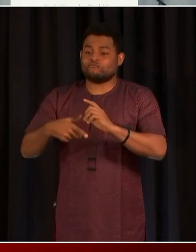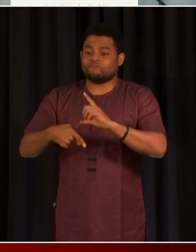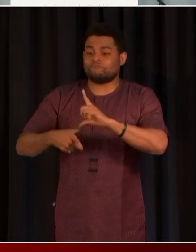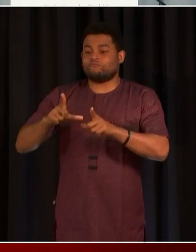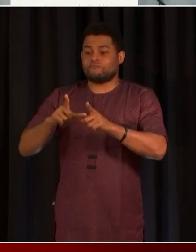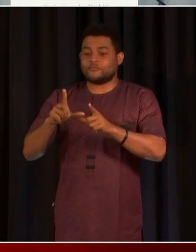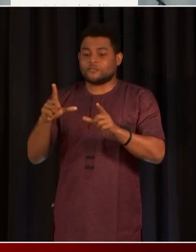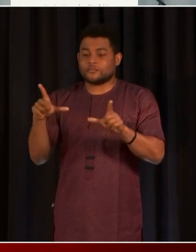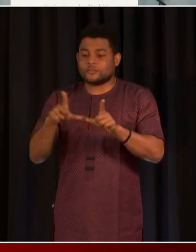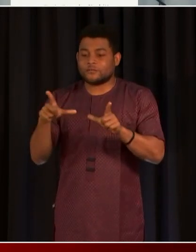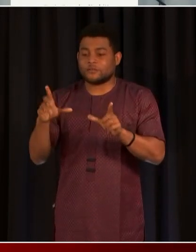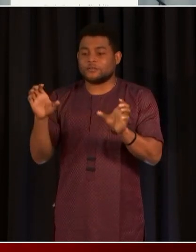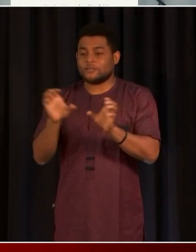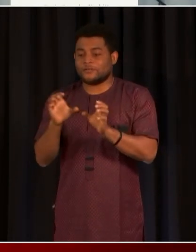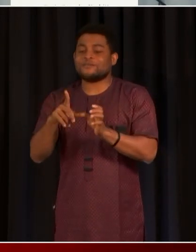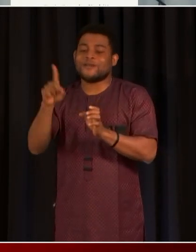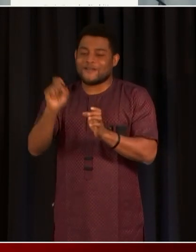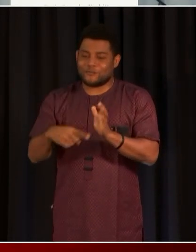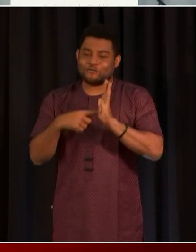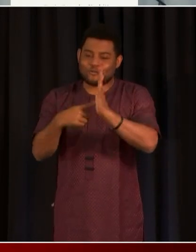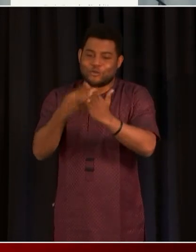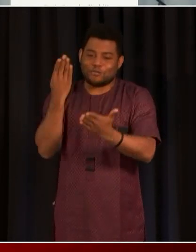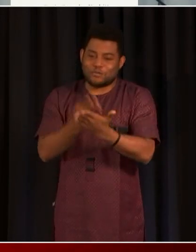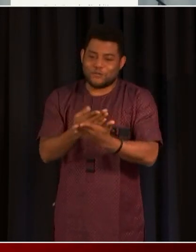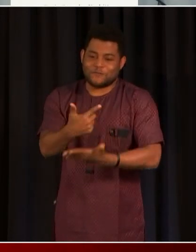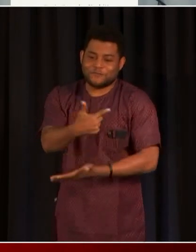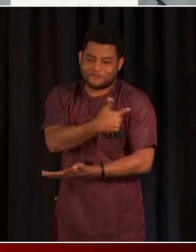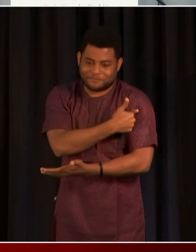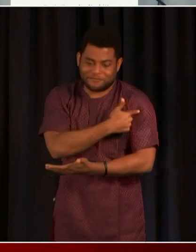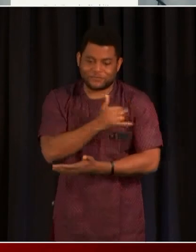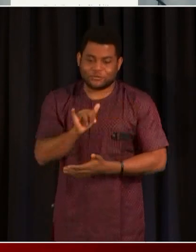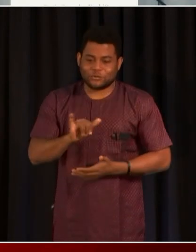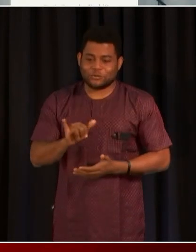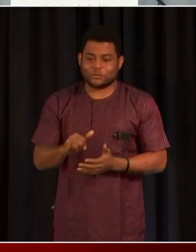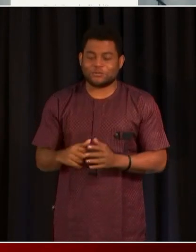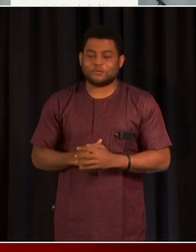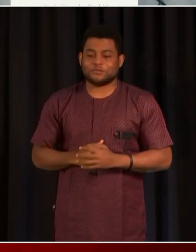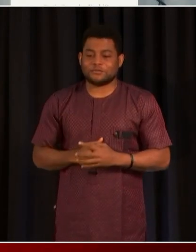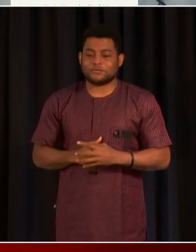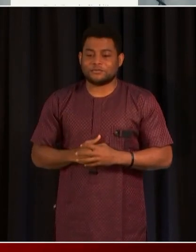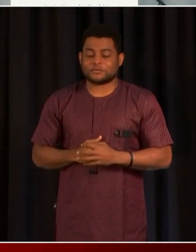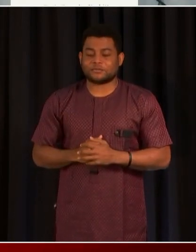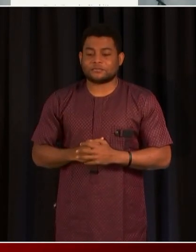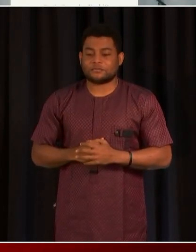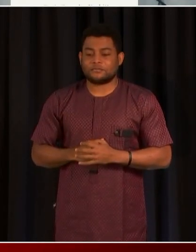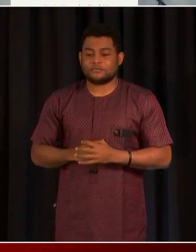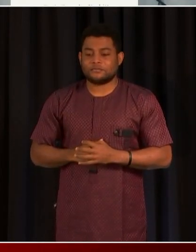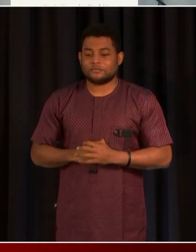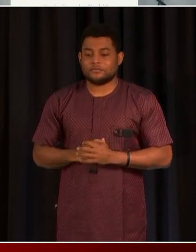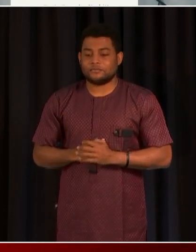the requirement for the first dose or the Johnson and Johnson vaccine is September 30th and will continue